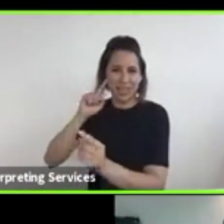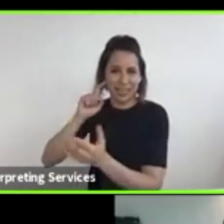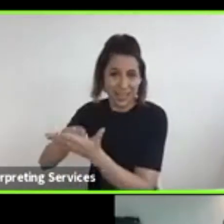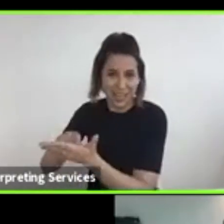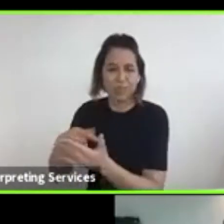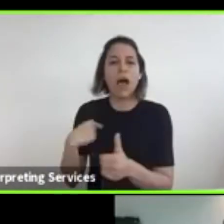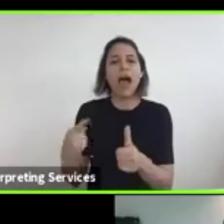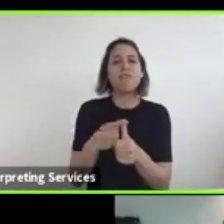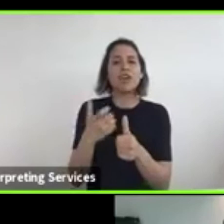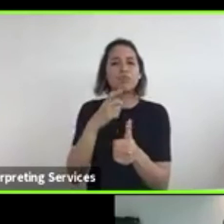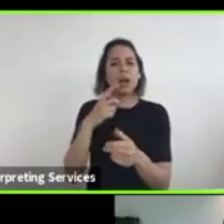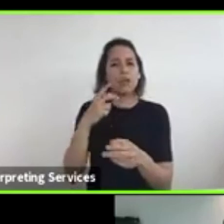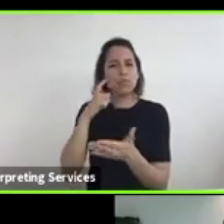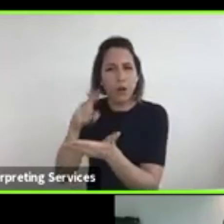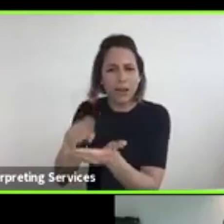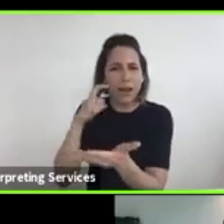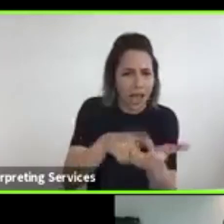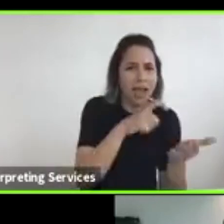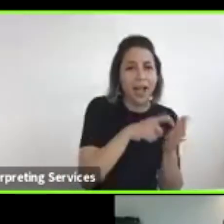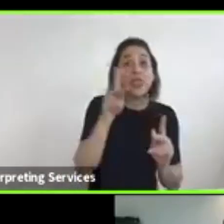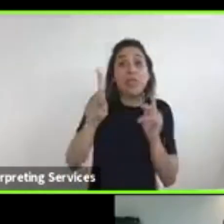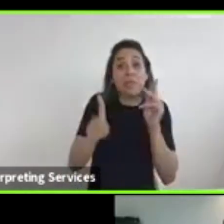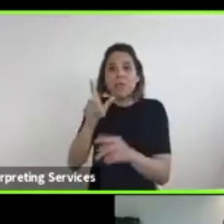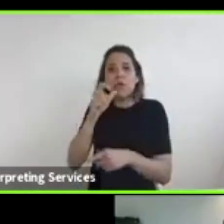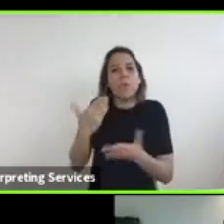BE IN RELATIONSHIP, WITH THOSE FOLKS THAT WE MIGHT NOT SEE RIGHT NOW, BUT THEY